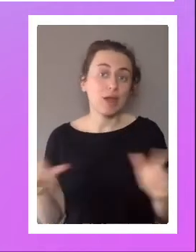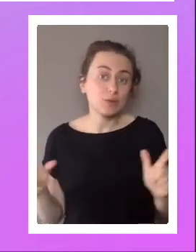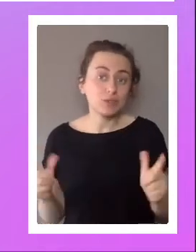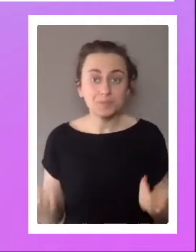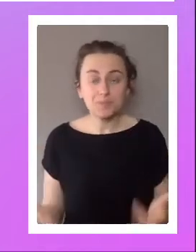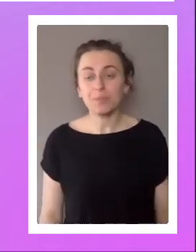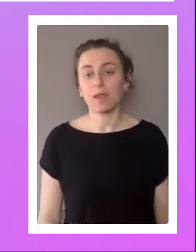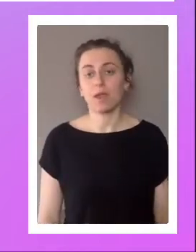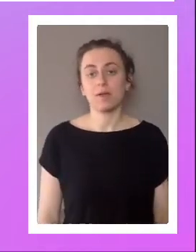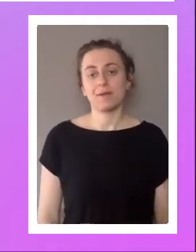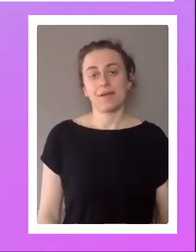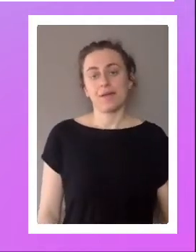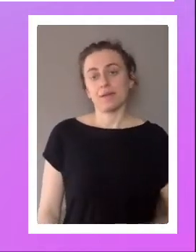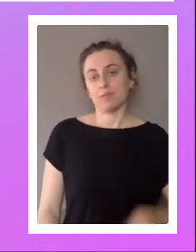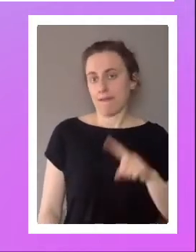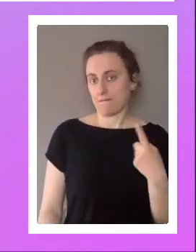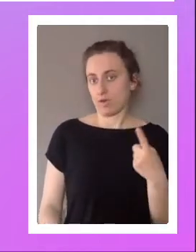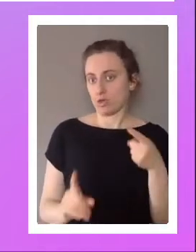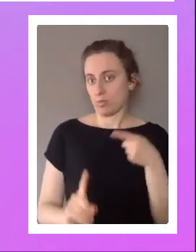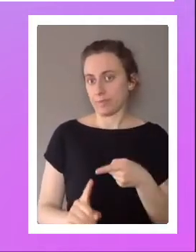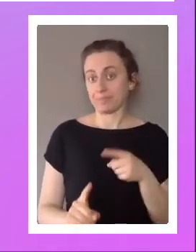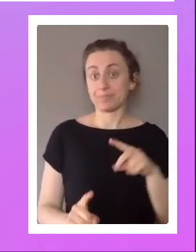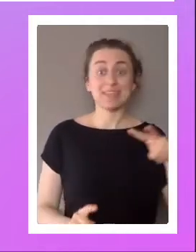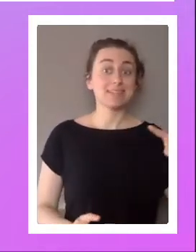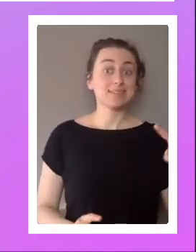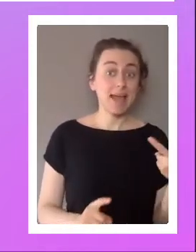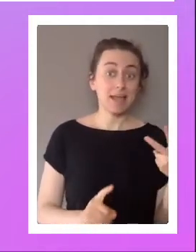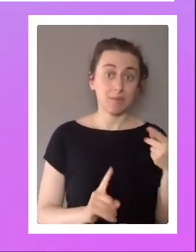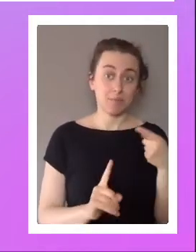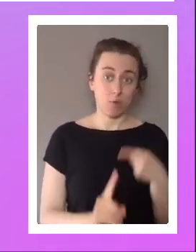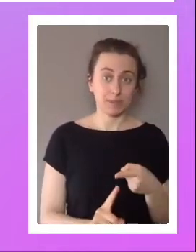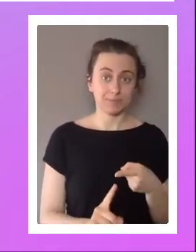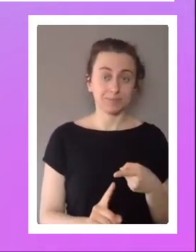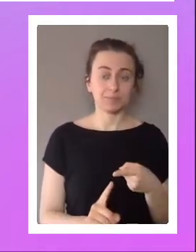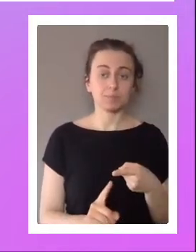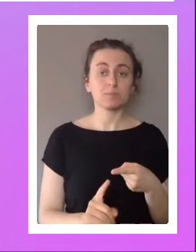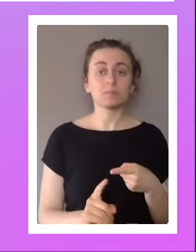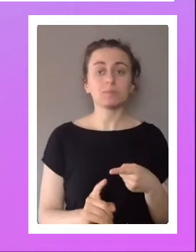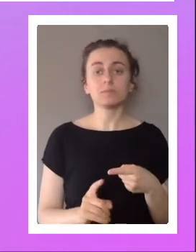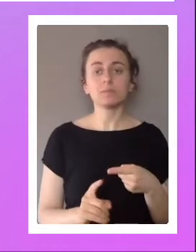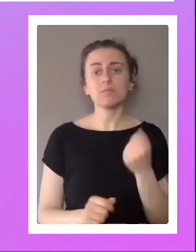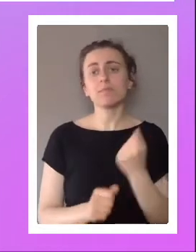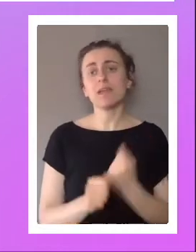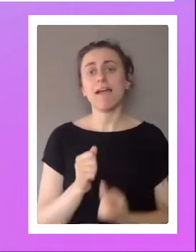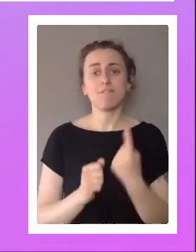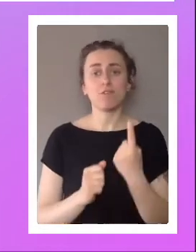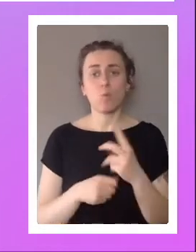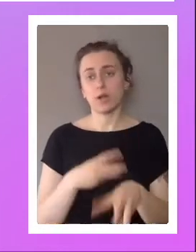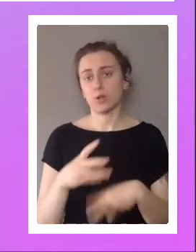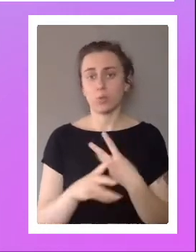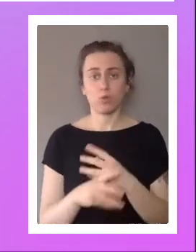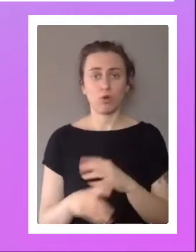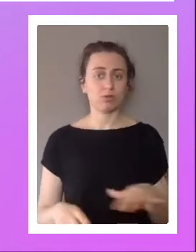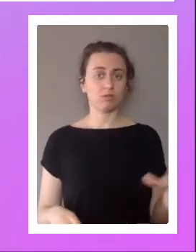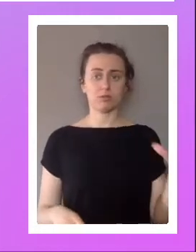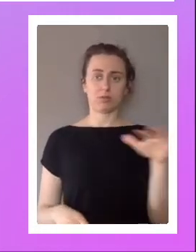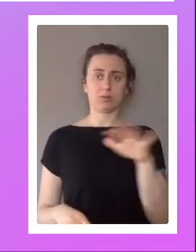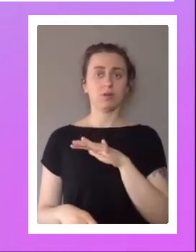The second point is that everyone in the world at one time or another is going to experience a disability.